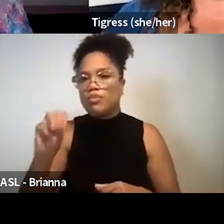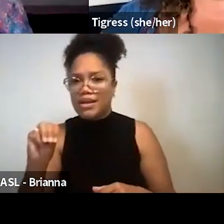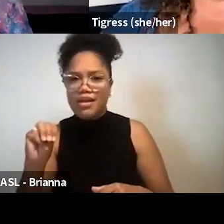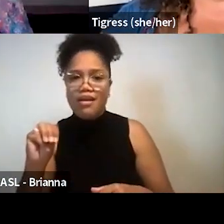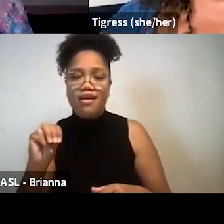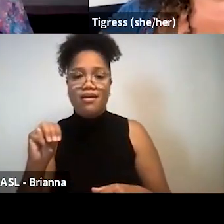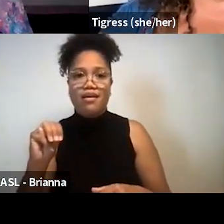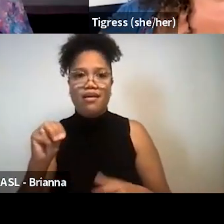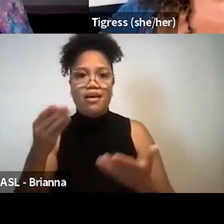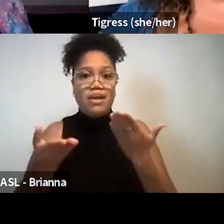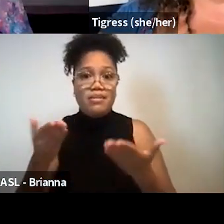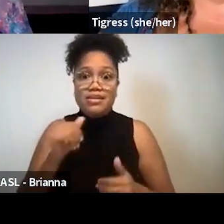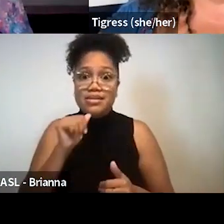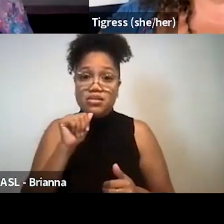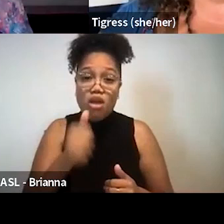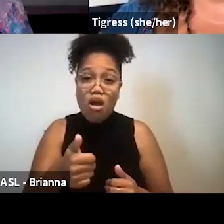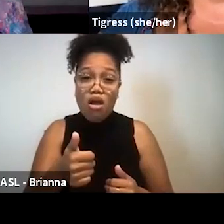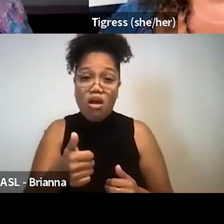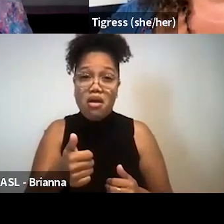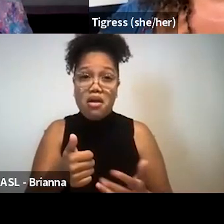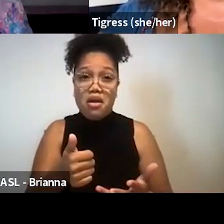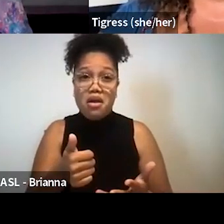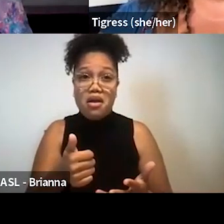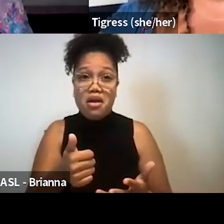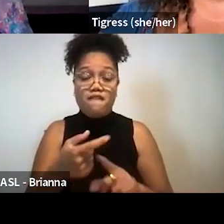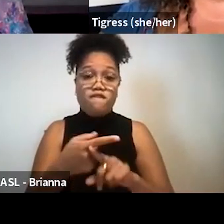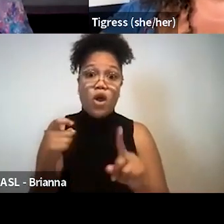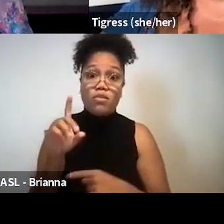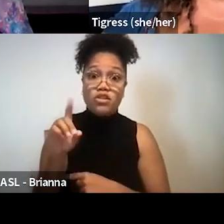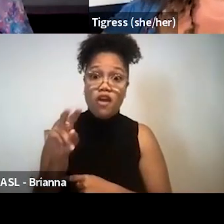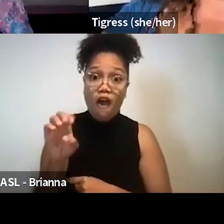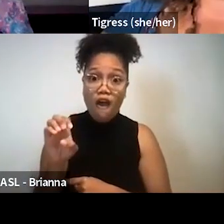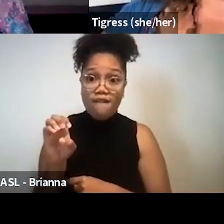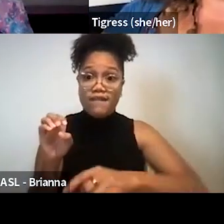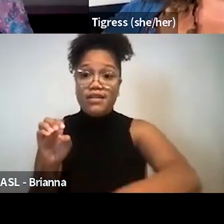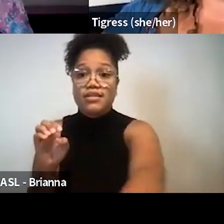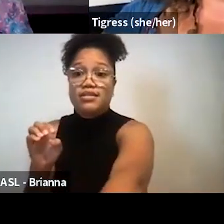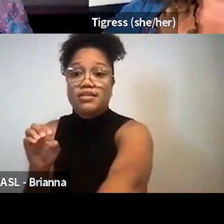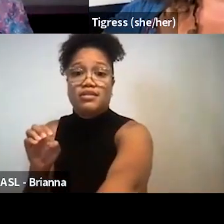that might not necessarily be like originate from? Dove We're constantly like watching the comments,